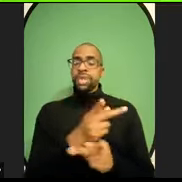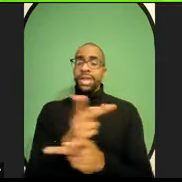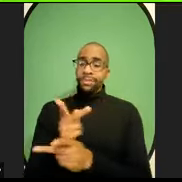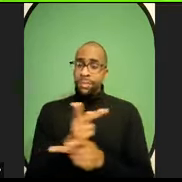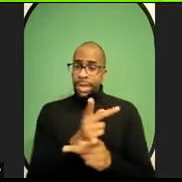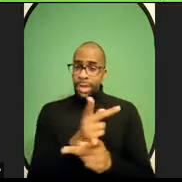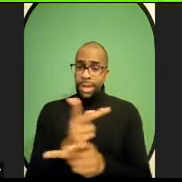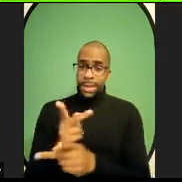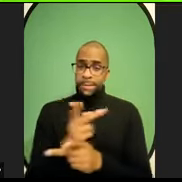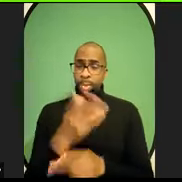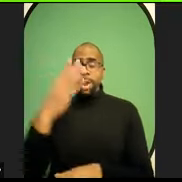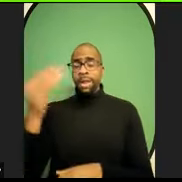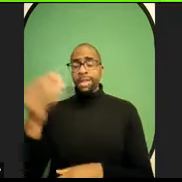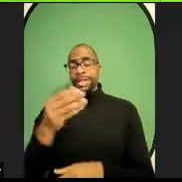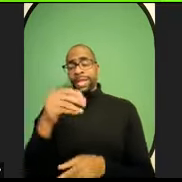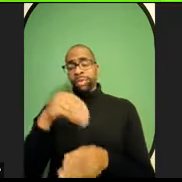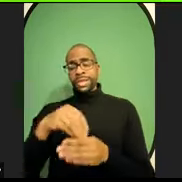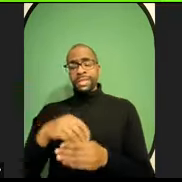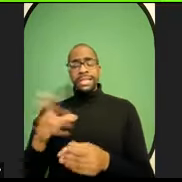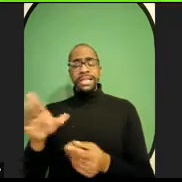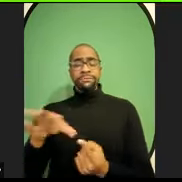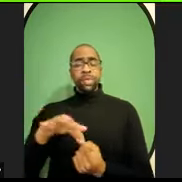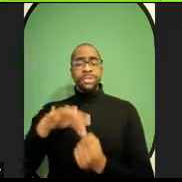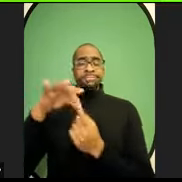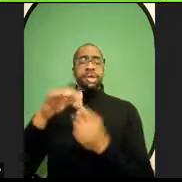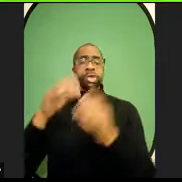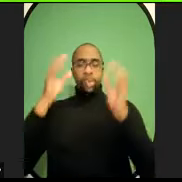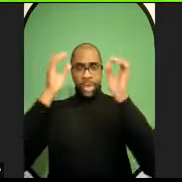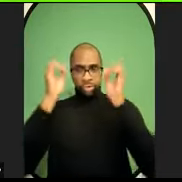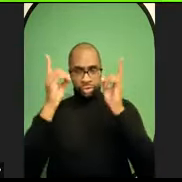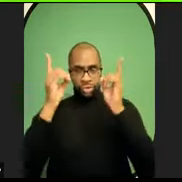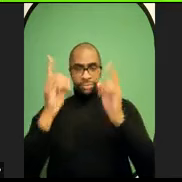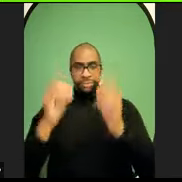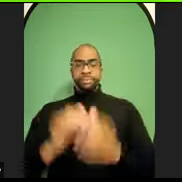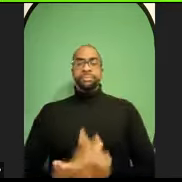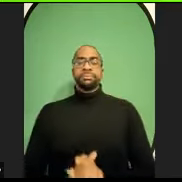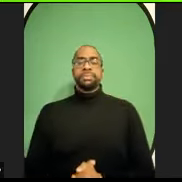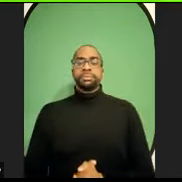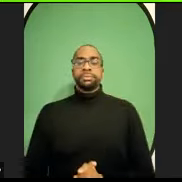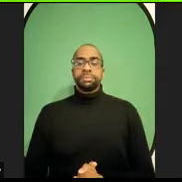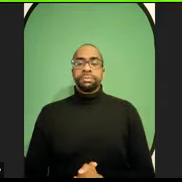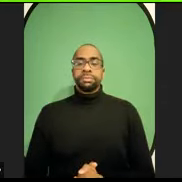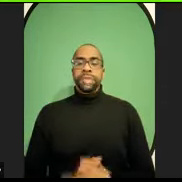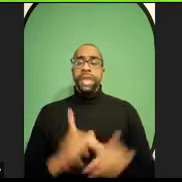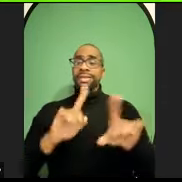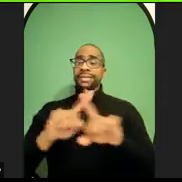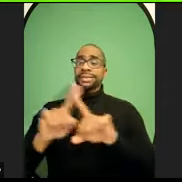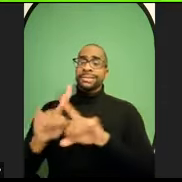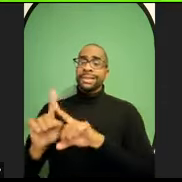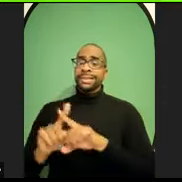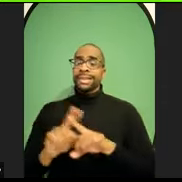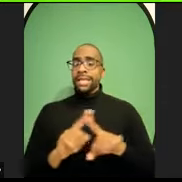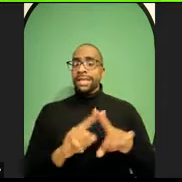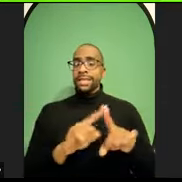support, Jose oversees all internal and external communication communication efforts related to special education strategic special education strategically coordinating across the